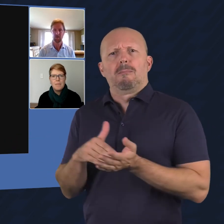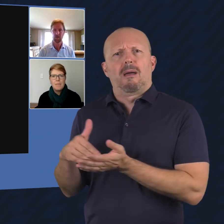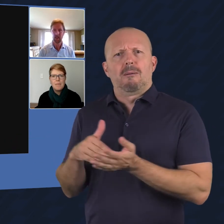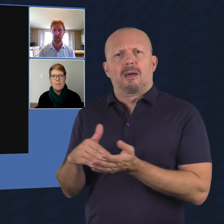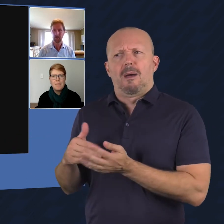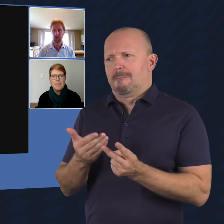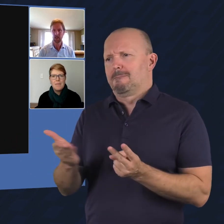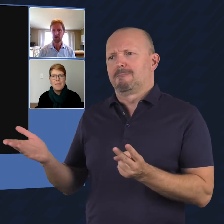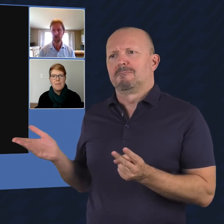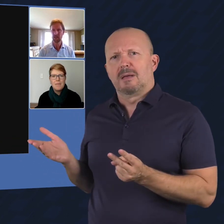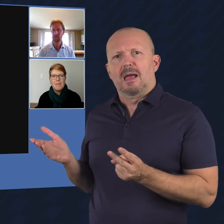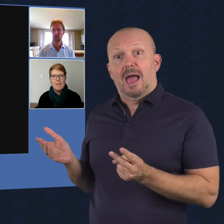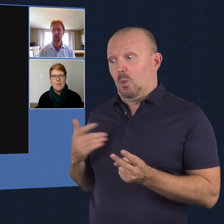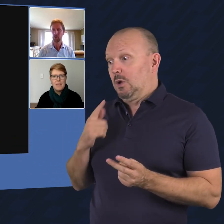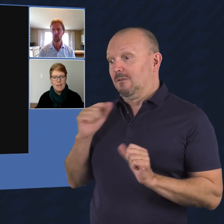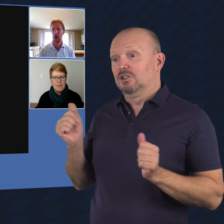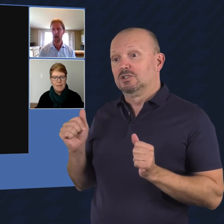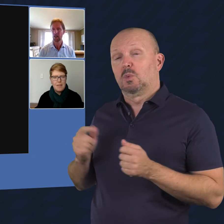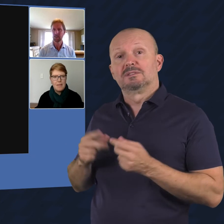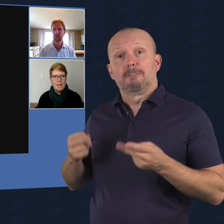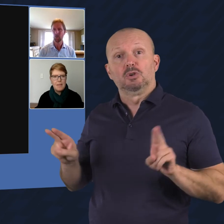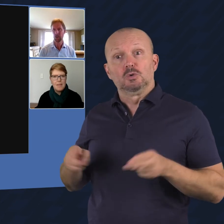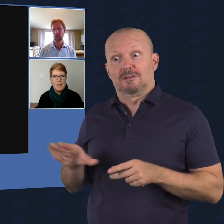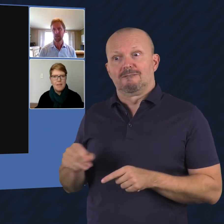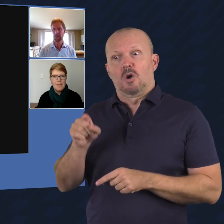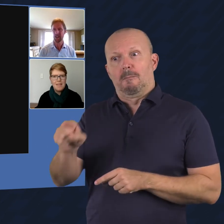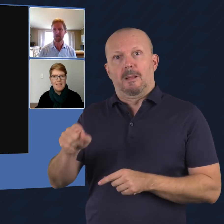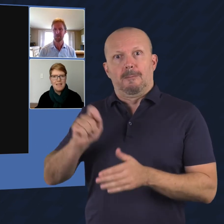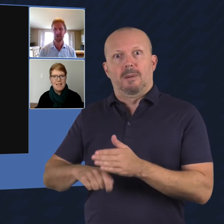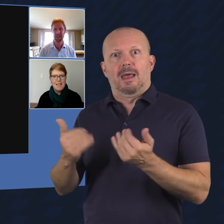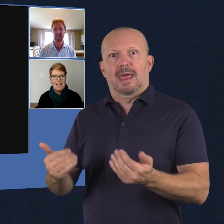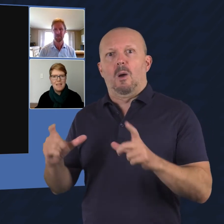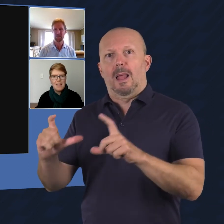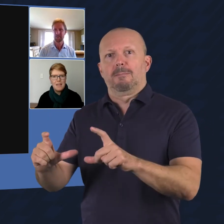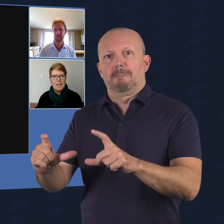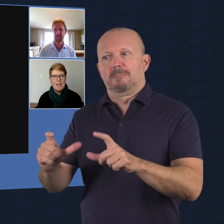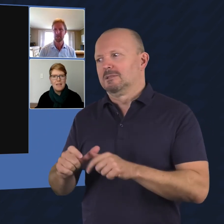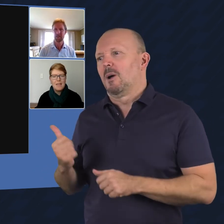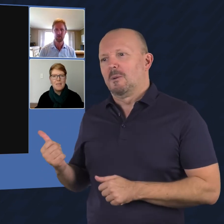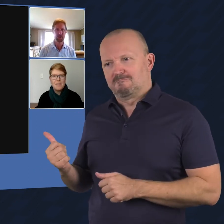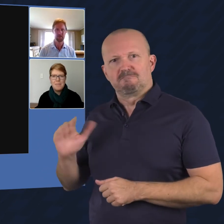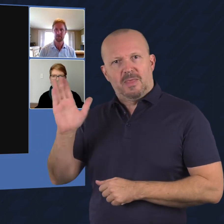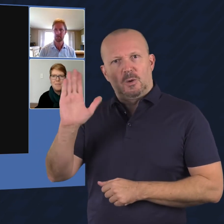And, we'll leave you with a taste of 'Pinot Noir' one of the tracks from 'Buy Now'. Nga mihi nui.